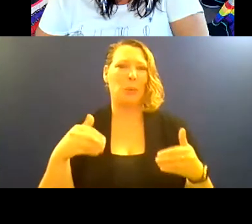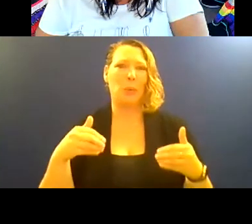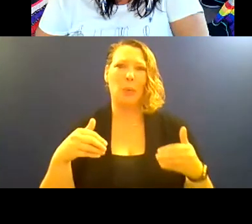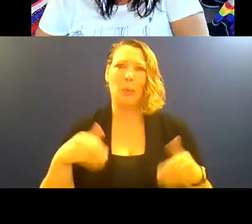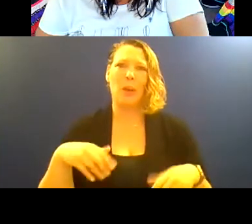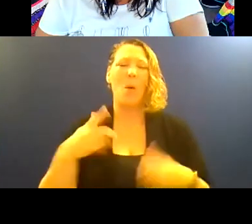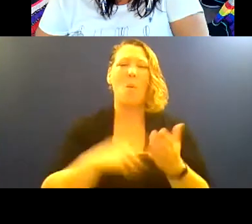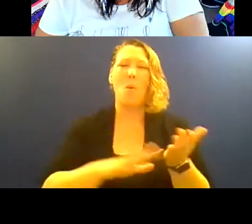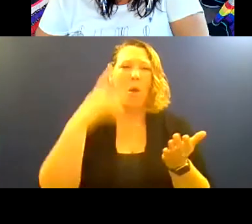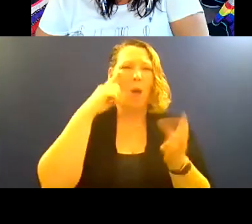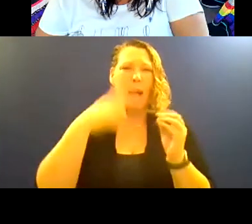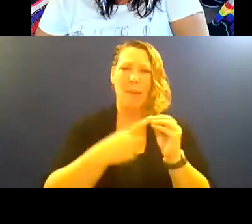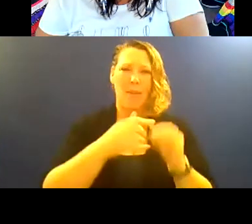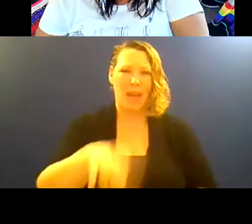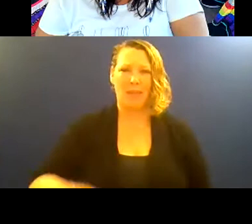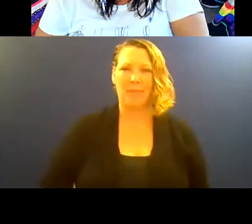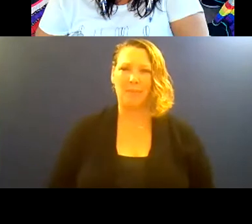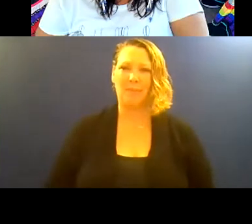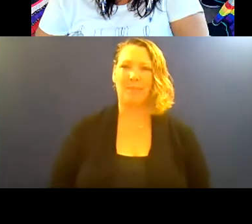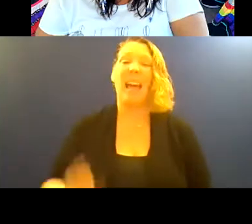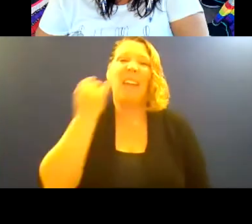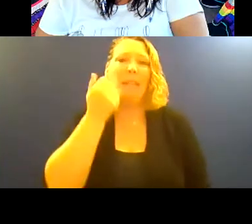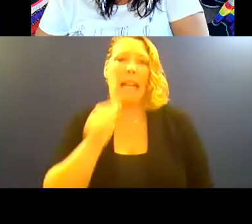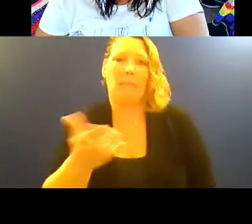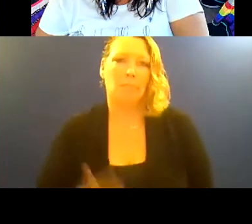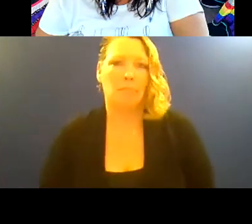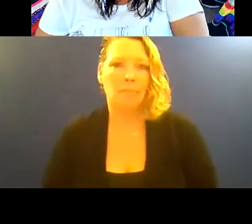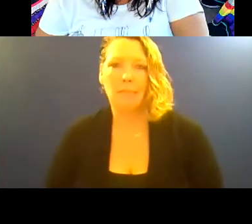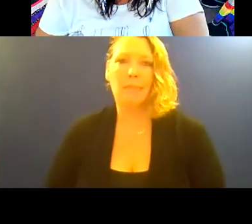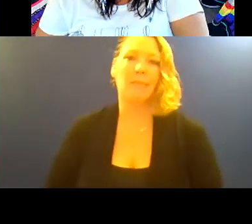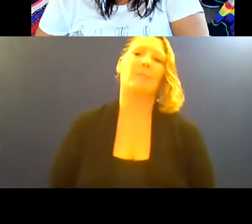So what are your thoughts on, if any.